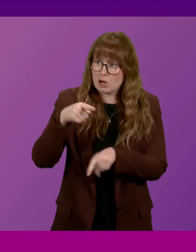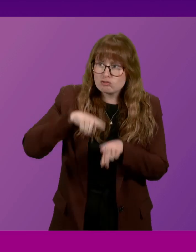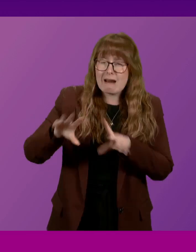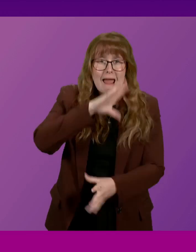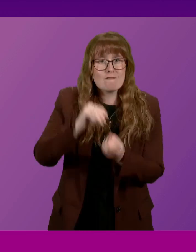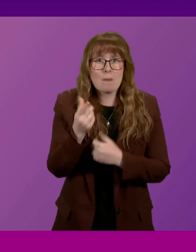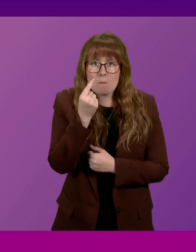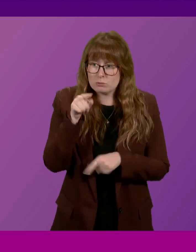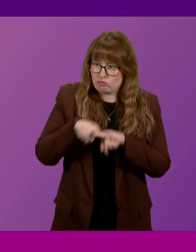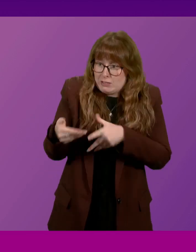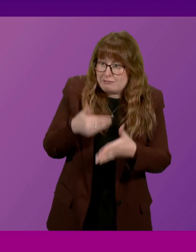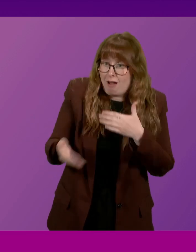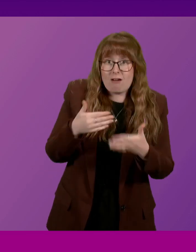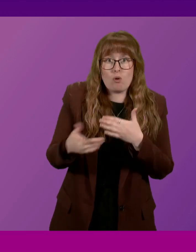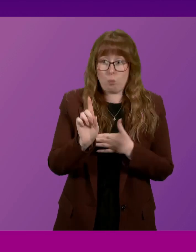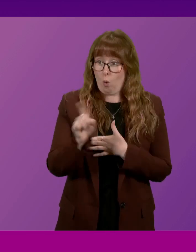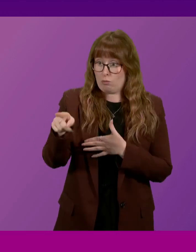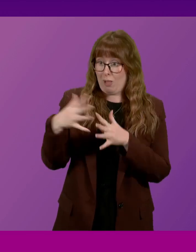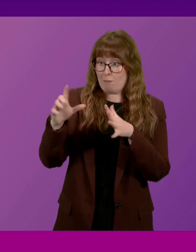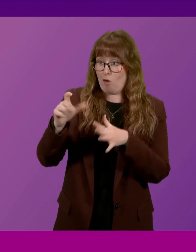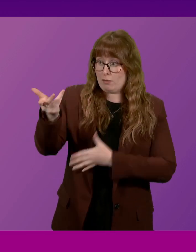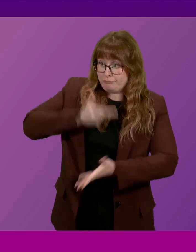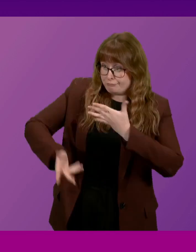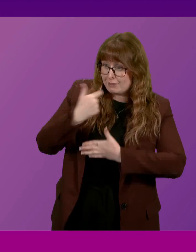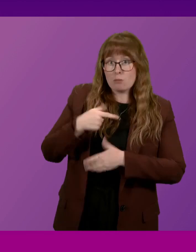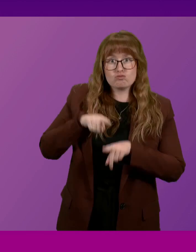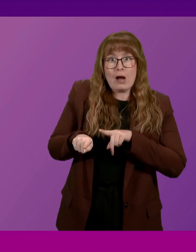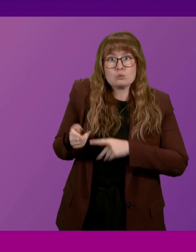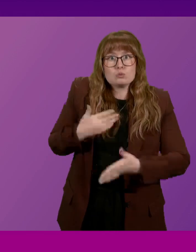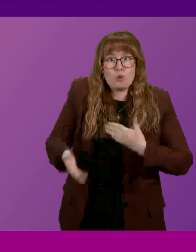the very issues that Mr Coffey puts to me, but I am absolutely certain that Scotland’s